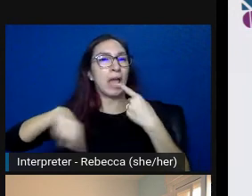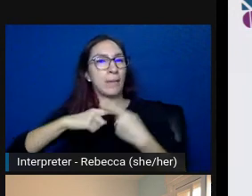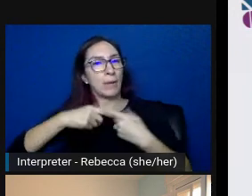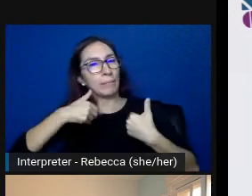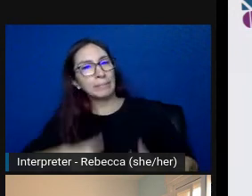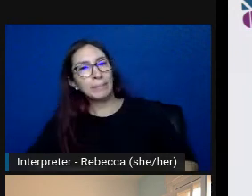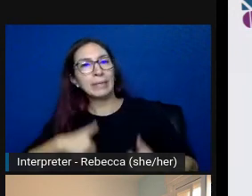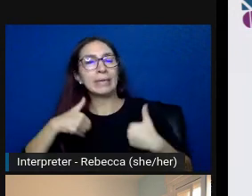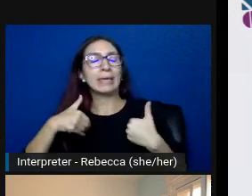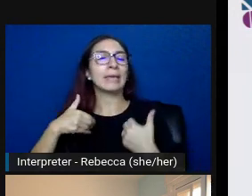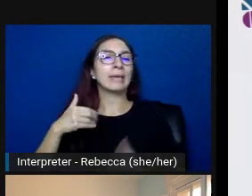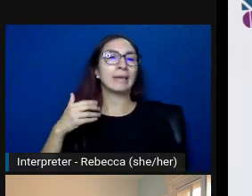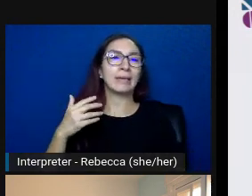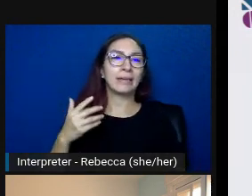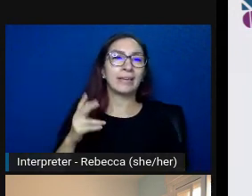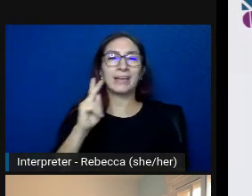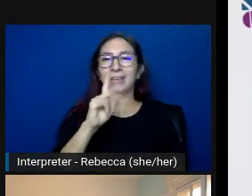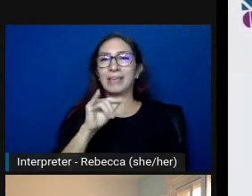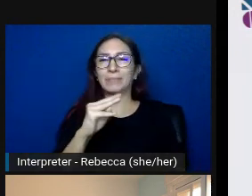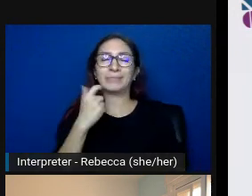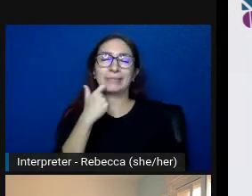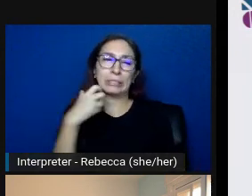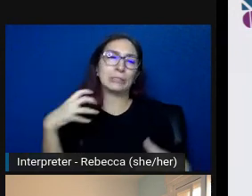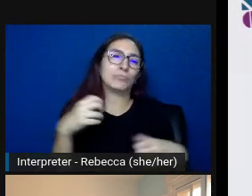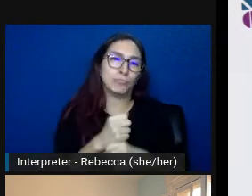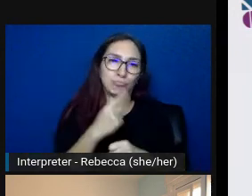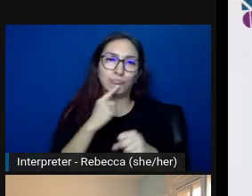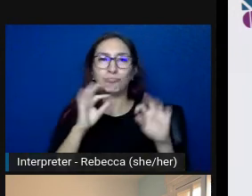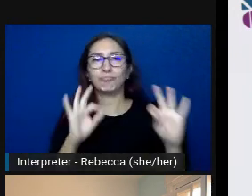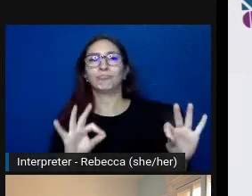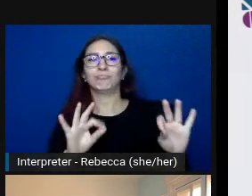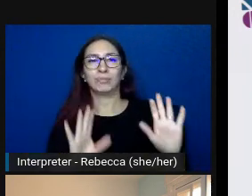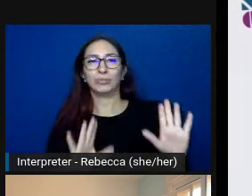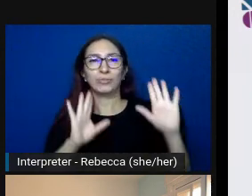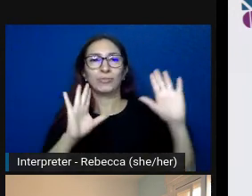just made a great presentation, so that will be quick.